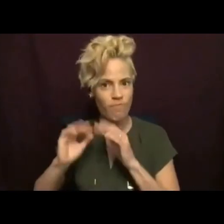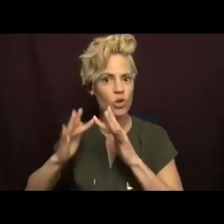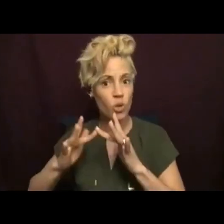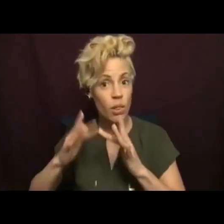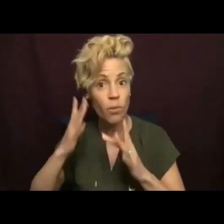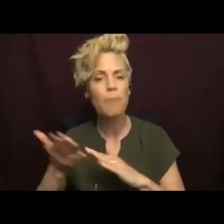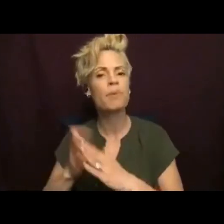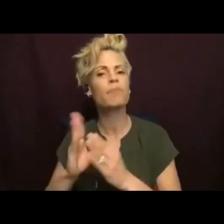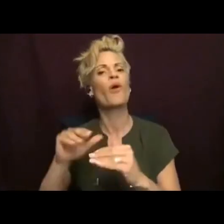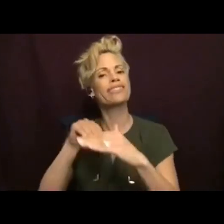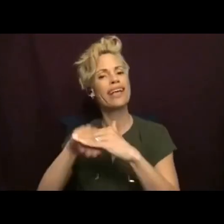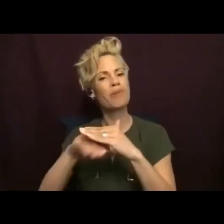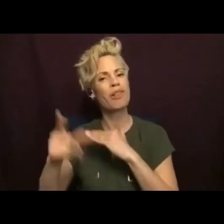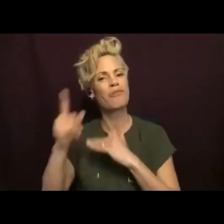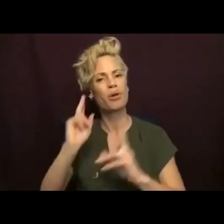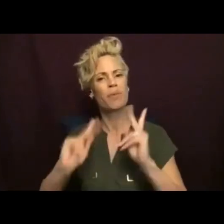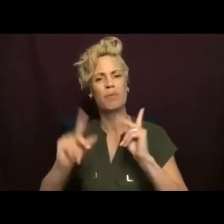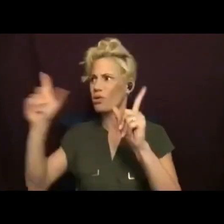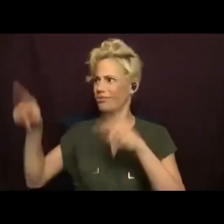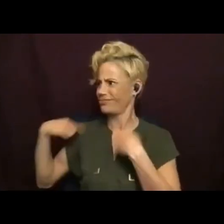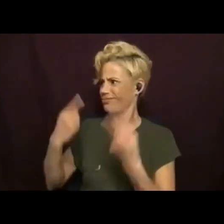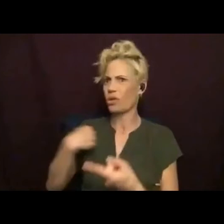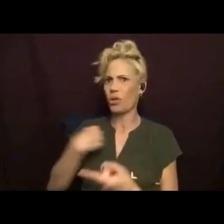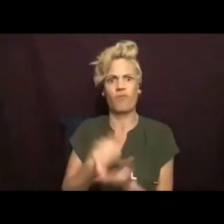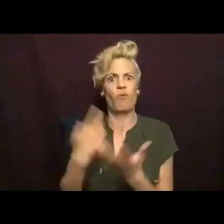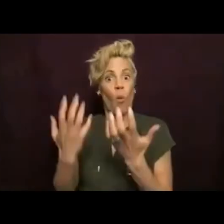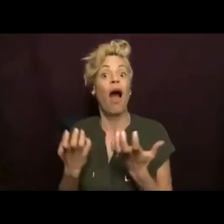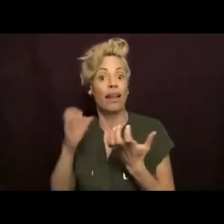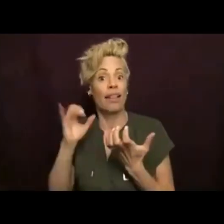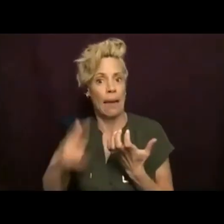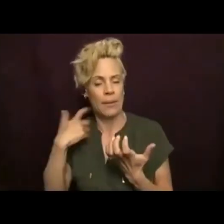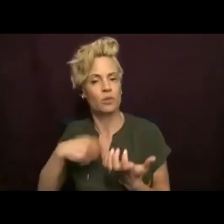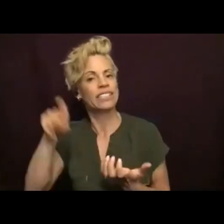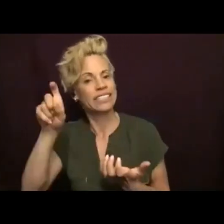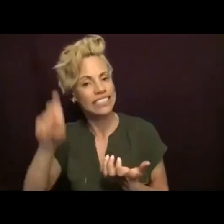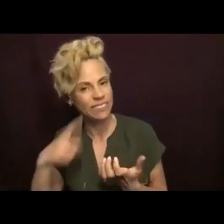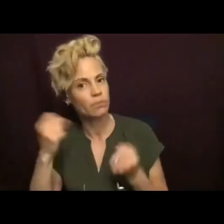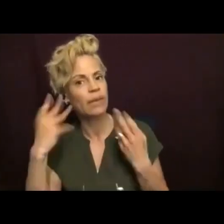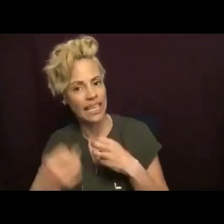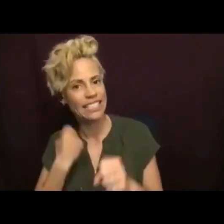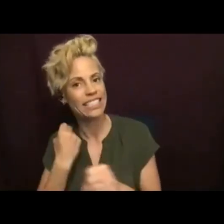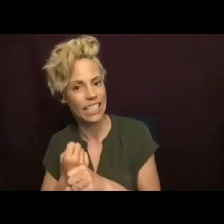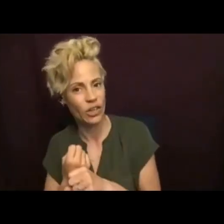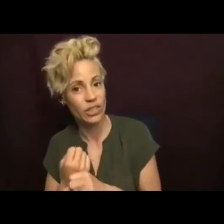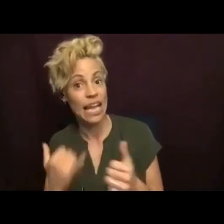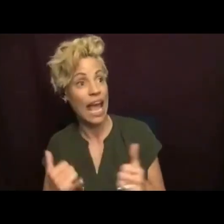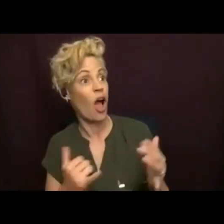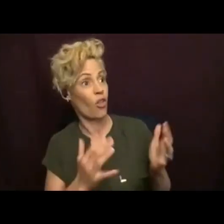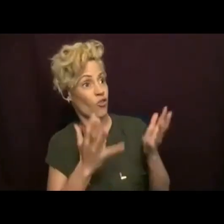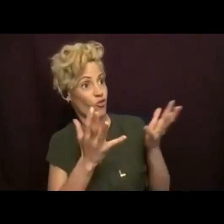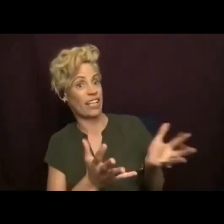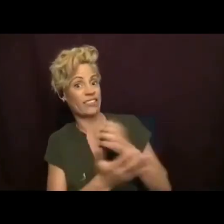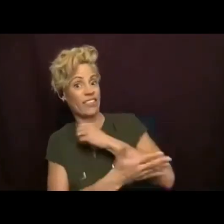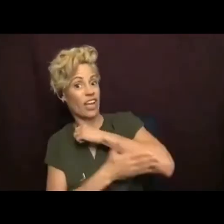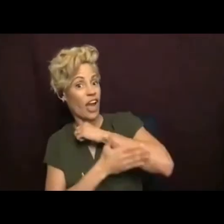for people who wanted this out of necessity for years now that the rest of the country needs it too.